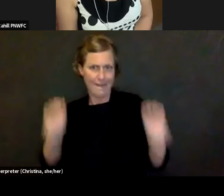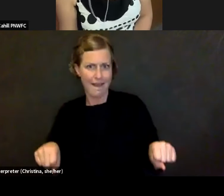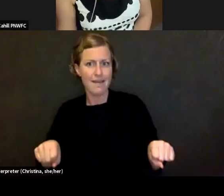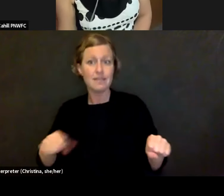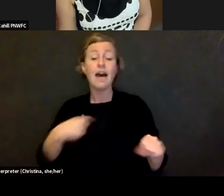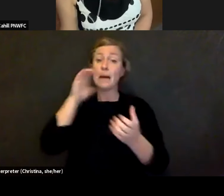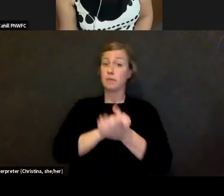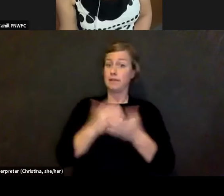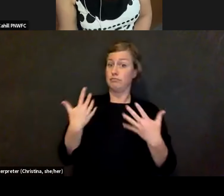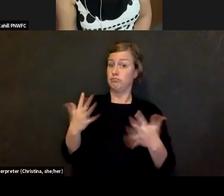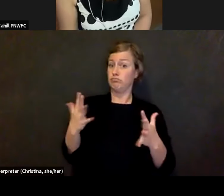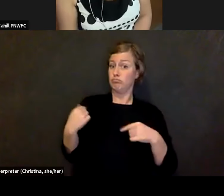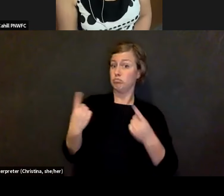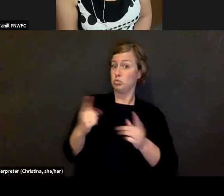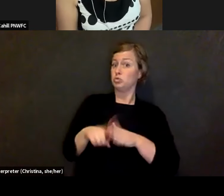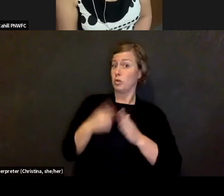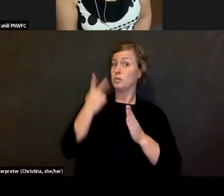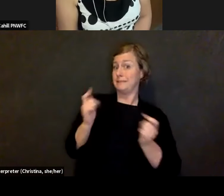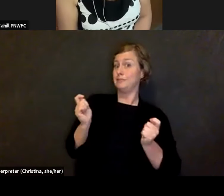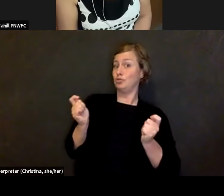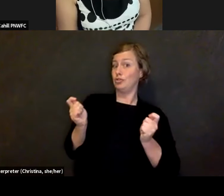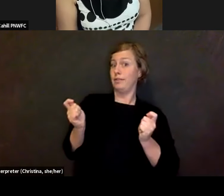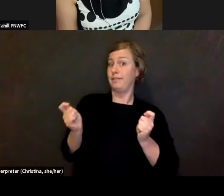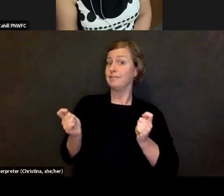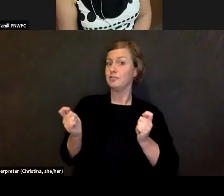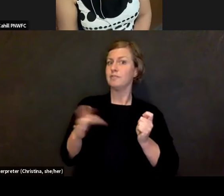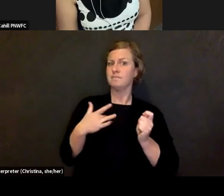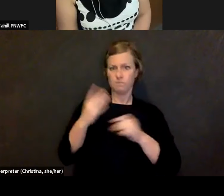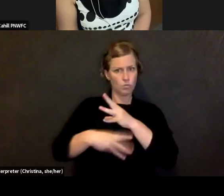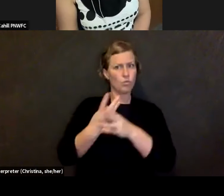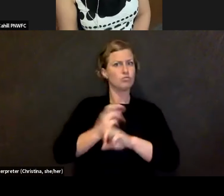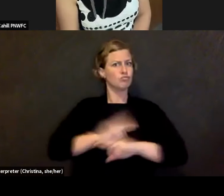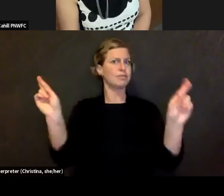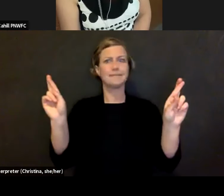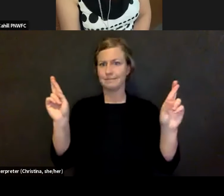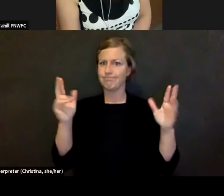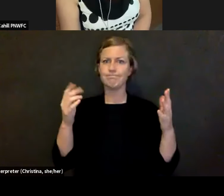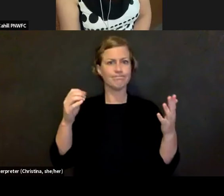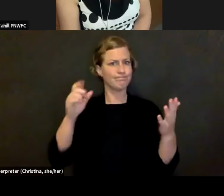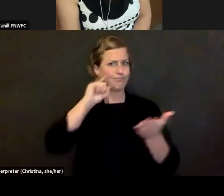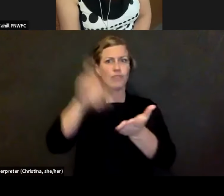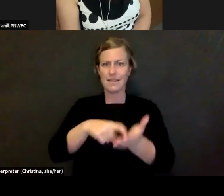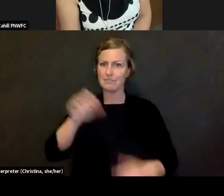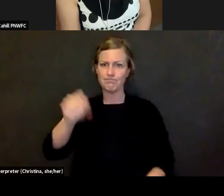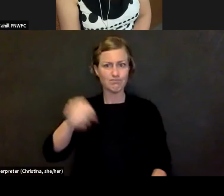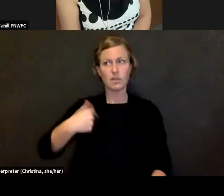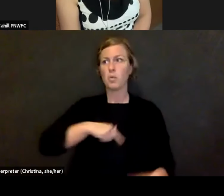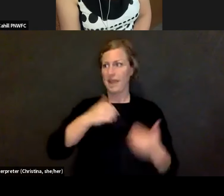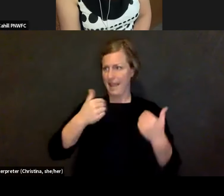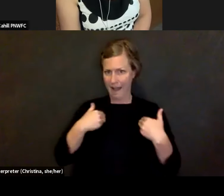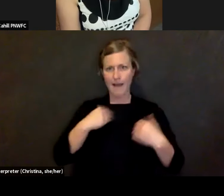down to the local government all the way up to the national and federal level.